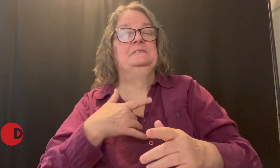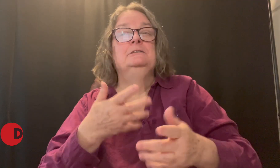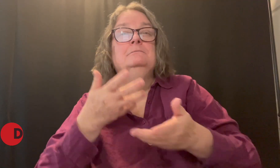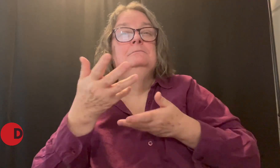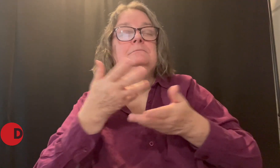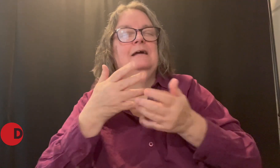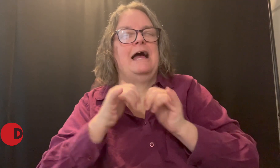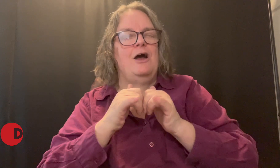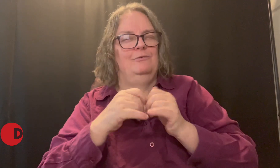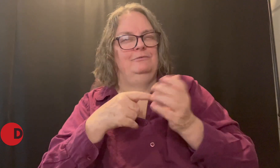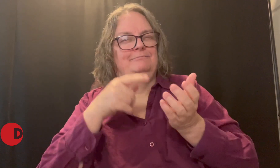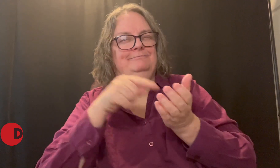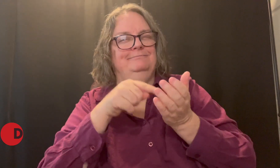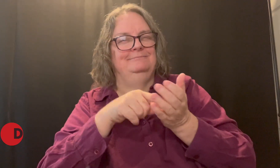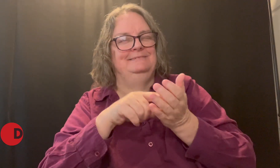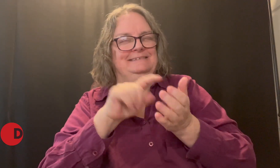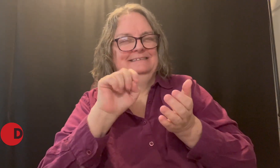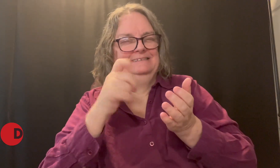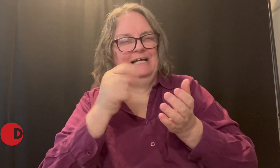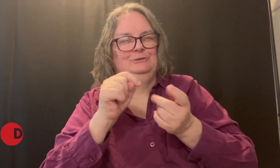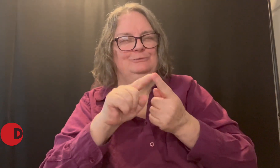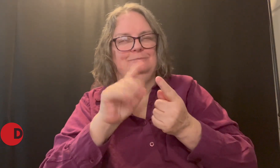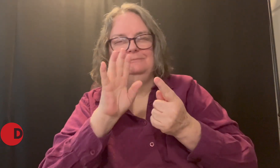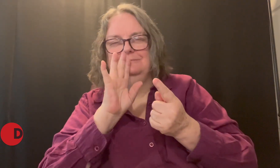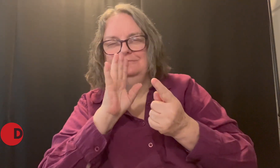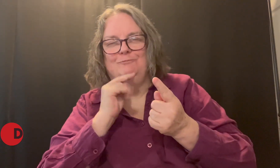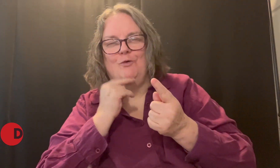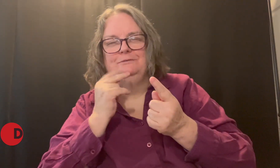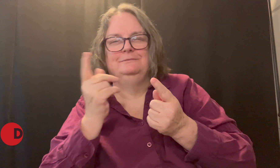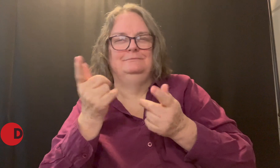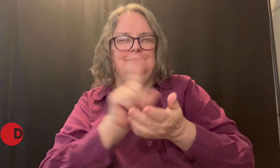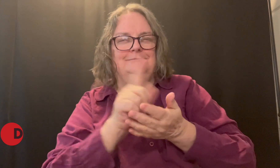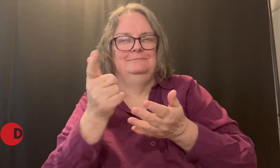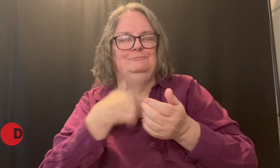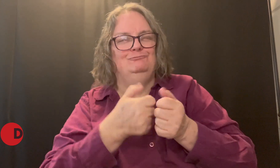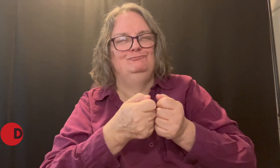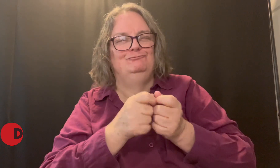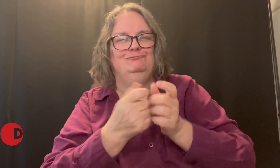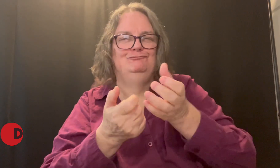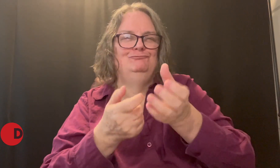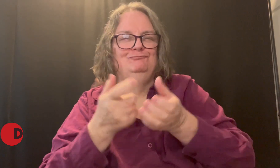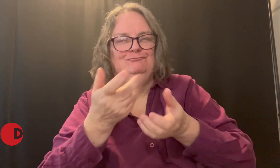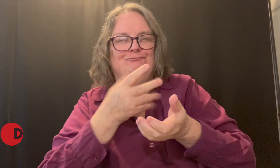How we interacted... I generally use a text to voice app on my mobile